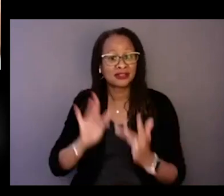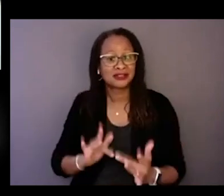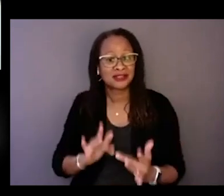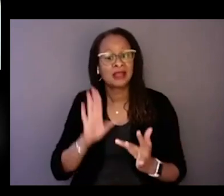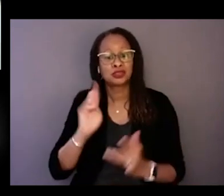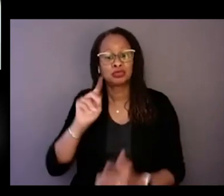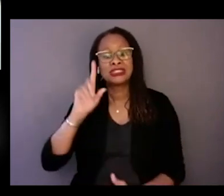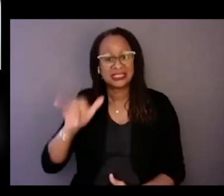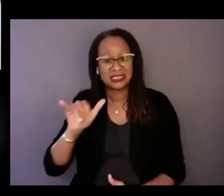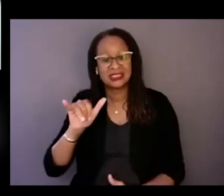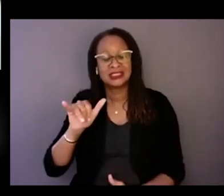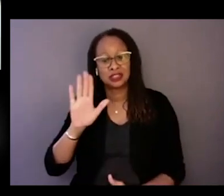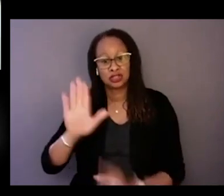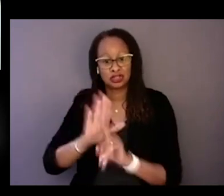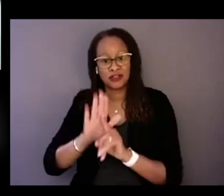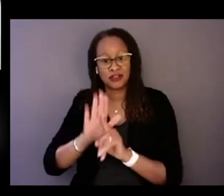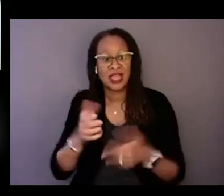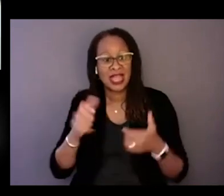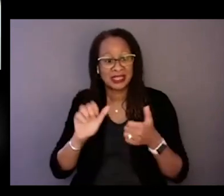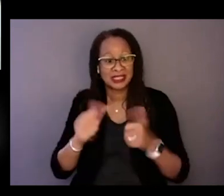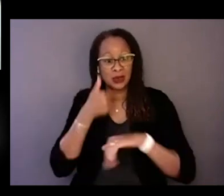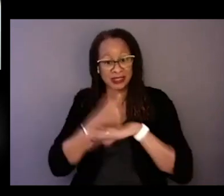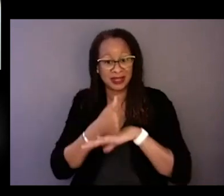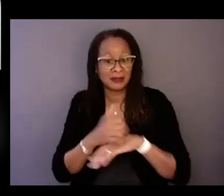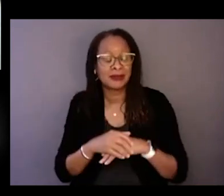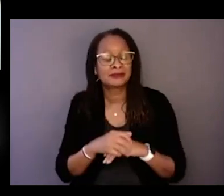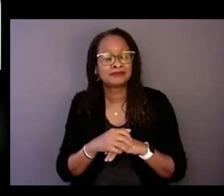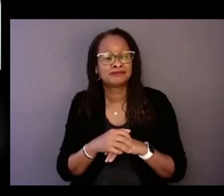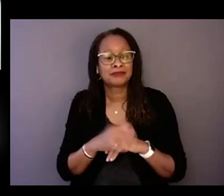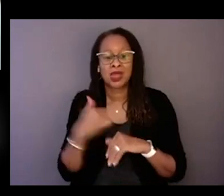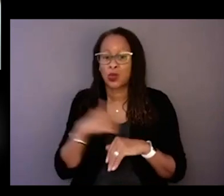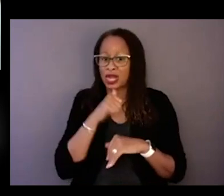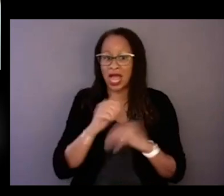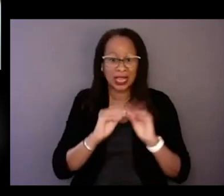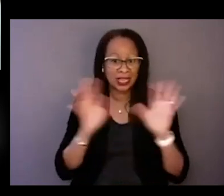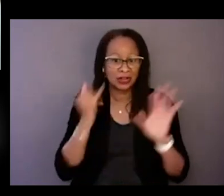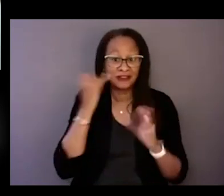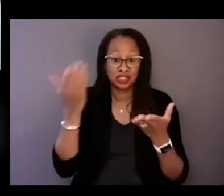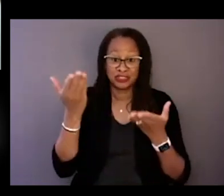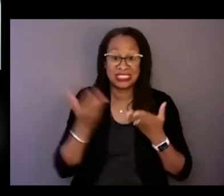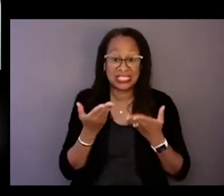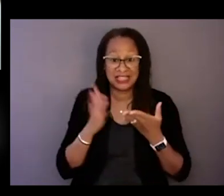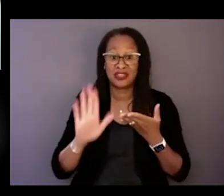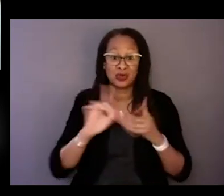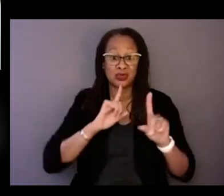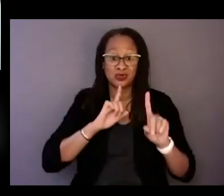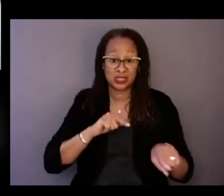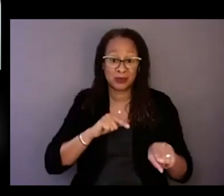And the way it's phrased is that we are unclear as to whether she received those responses. So what was that whole process